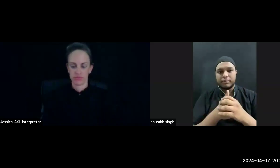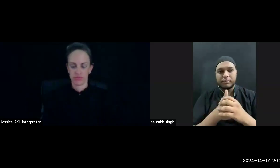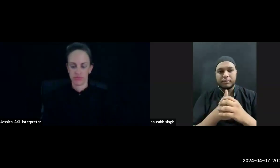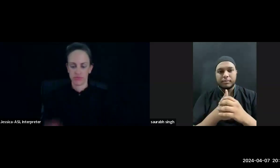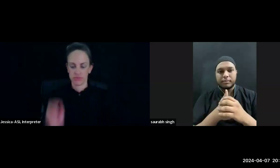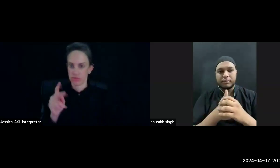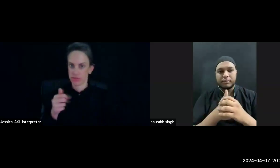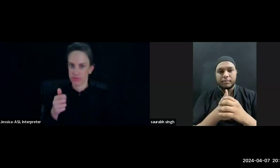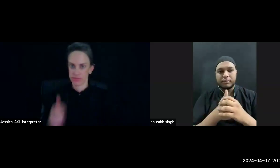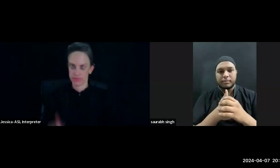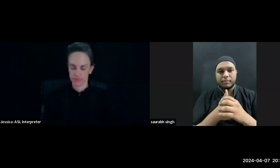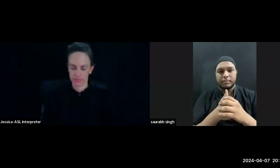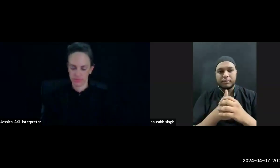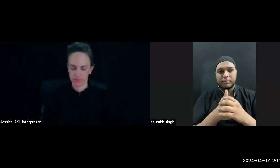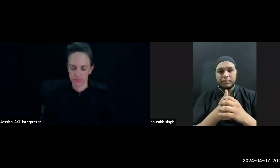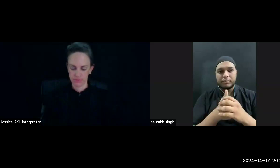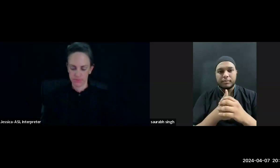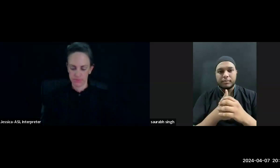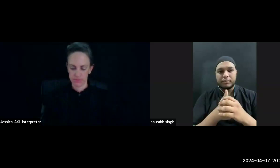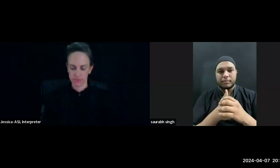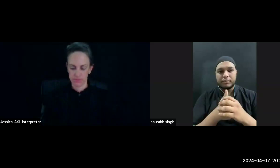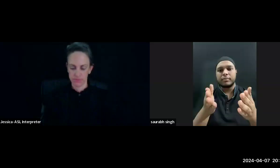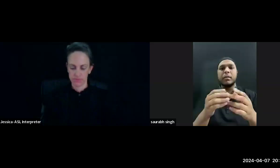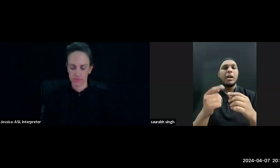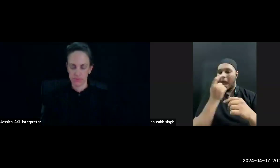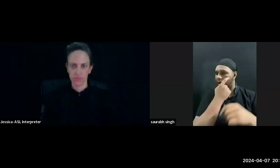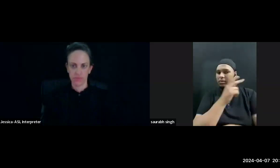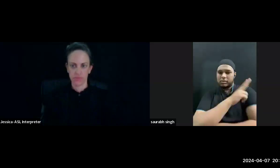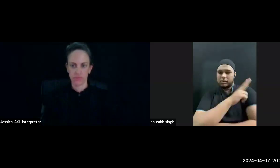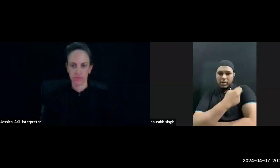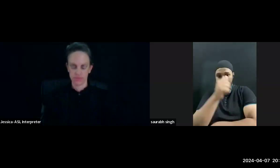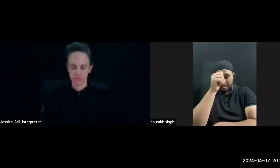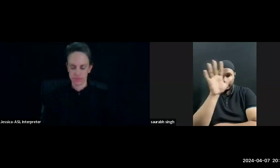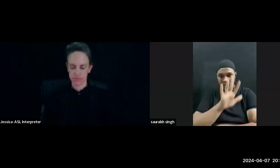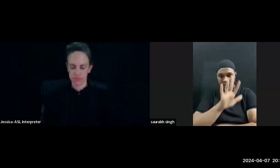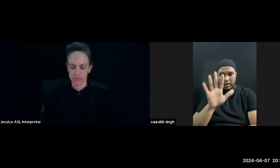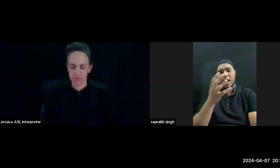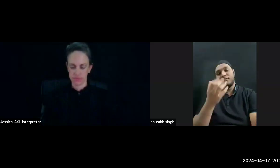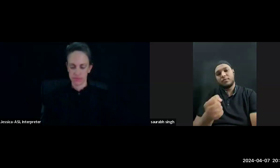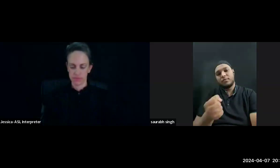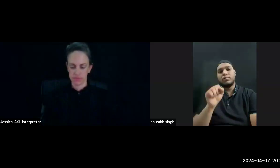a field by itself and most of the eye hospitals in India do have those services of Visual